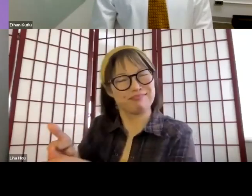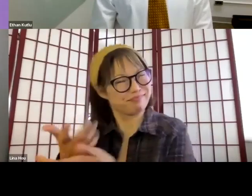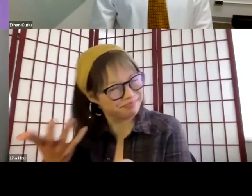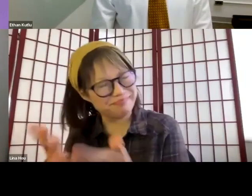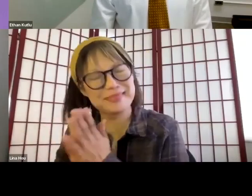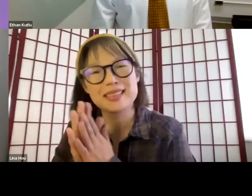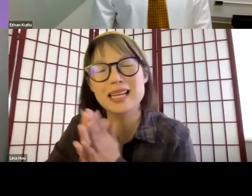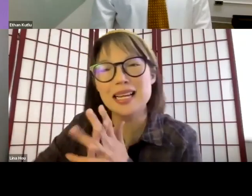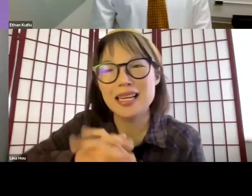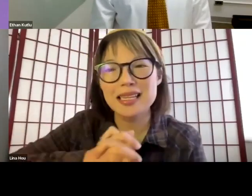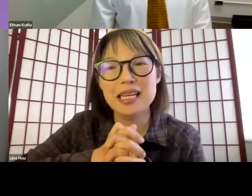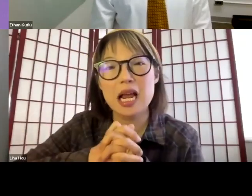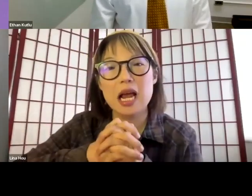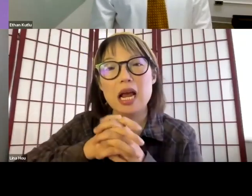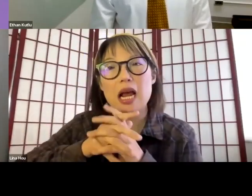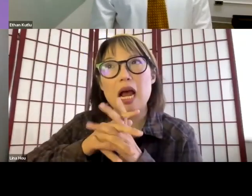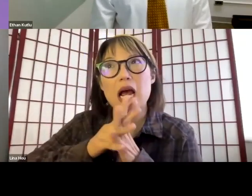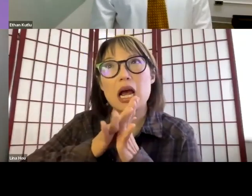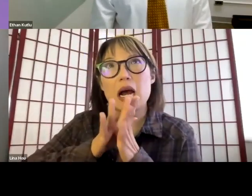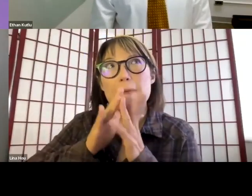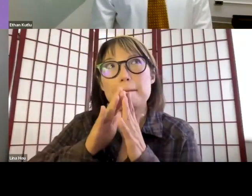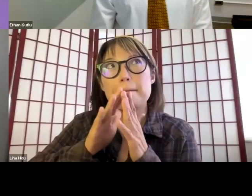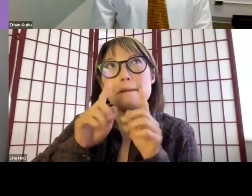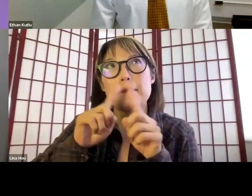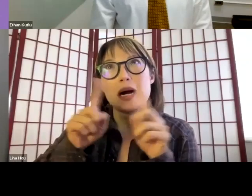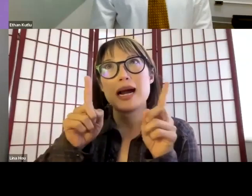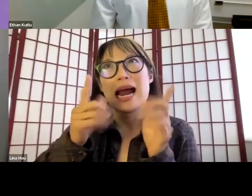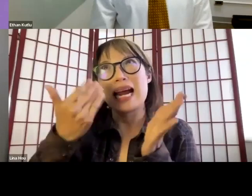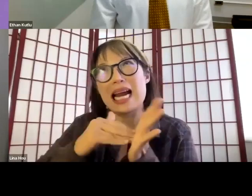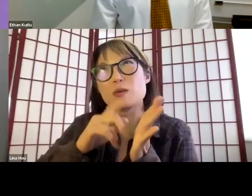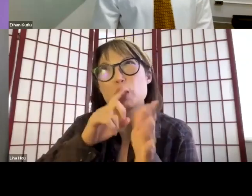We definitely need to follow what other researchers have done in other languages.